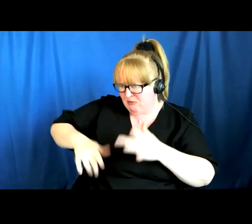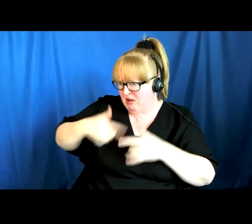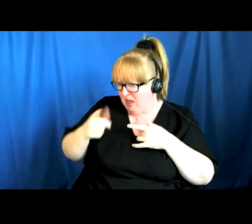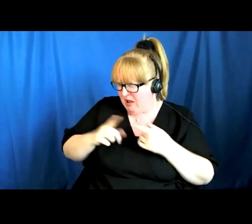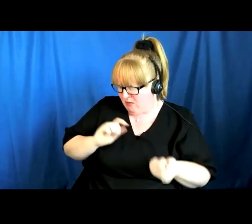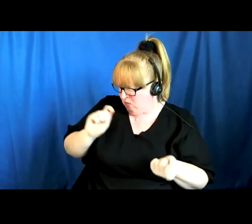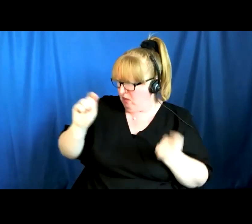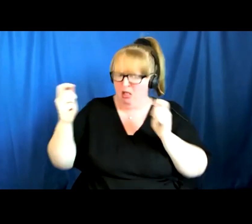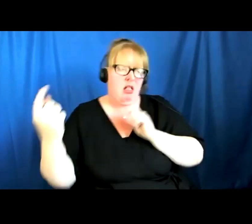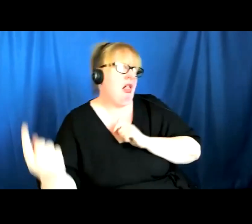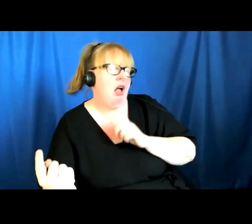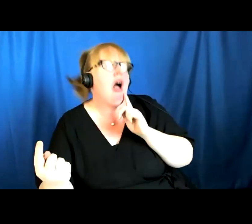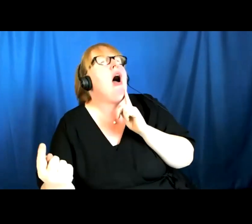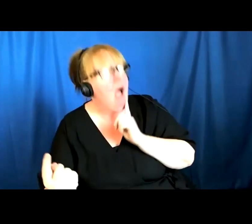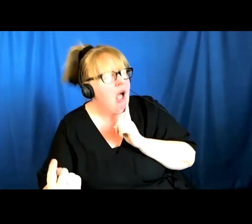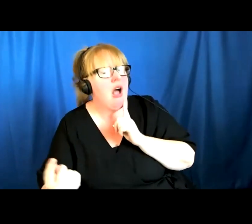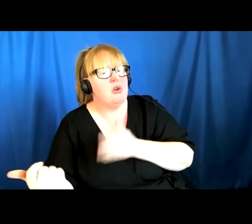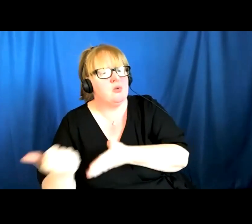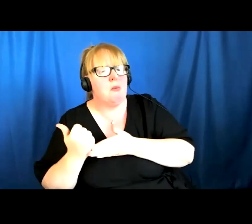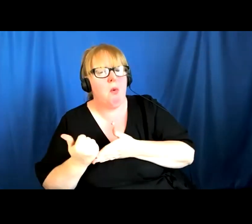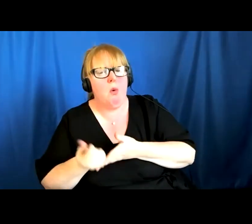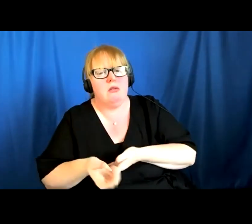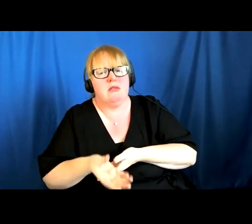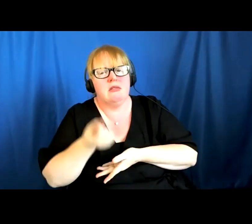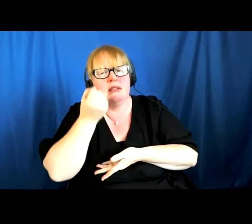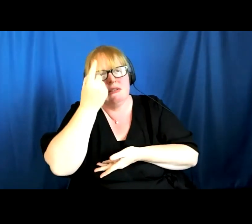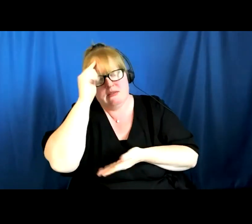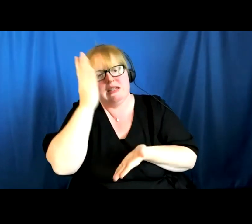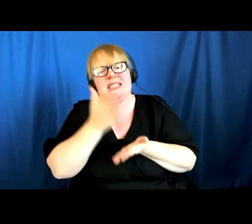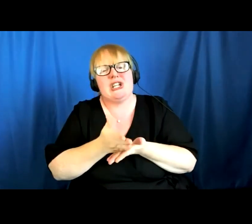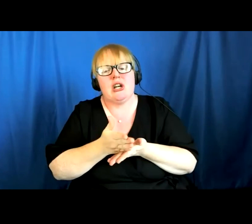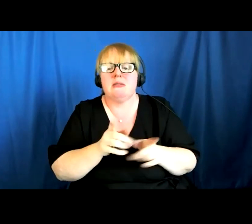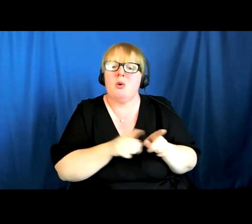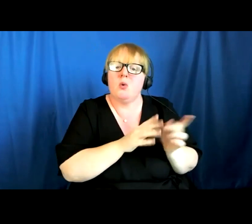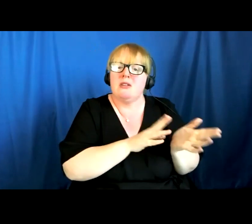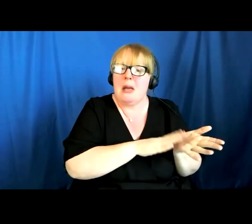it was great to hear about decentralised democracy as a tool to